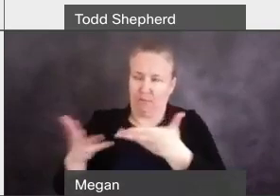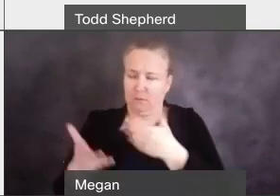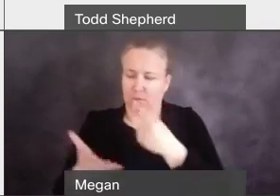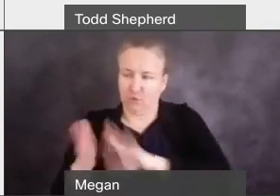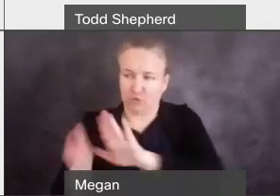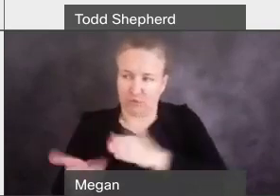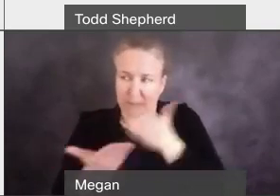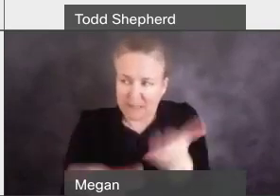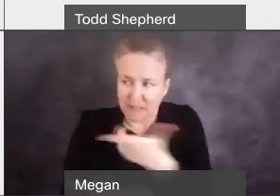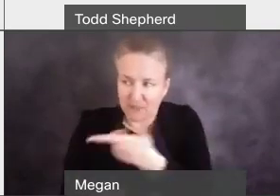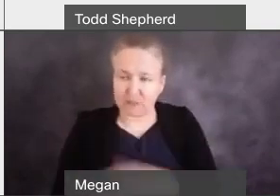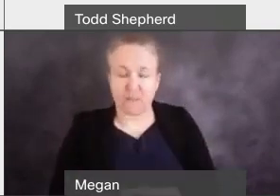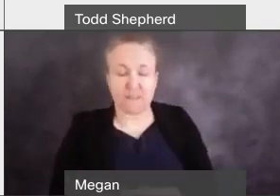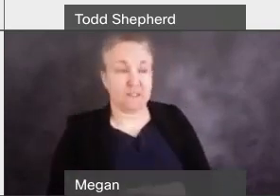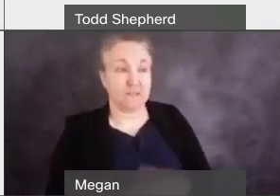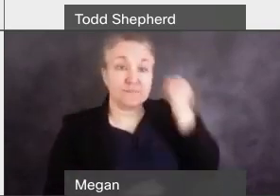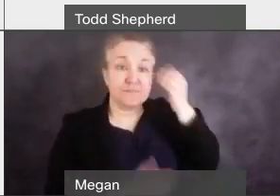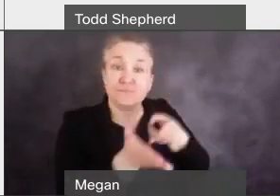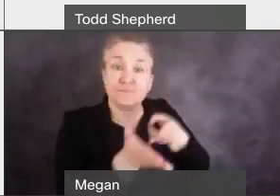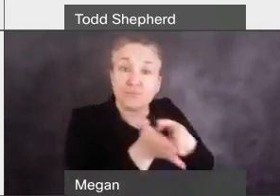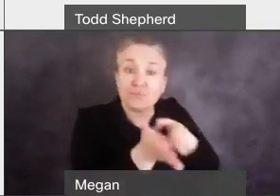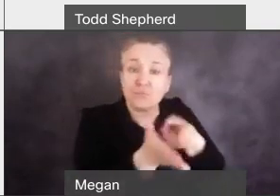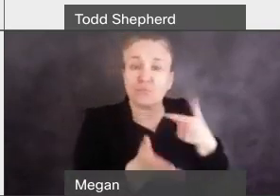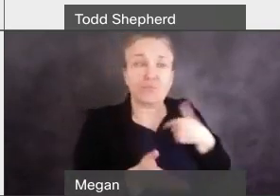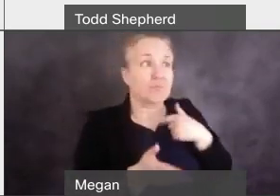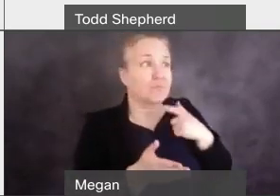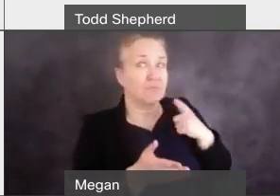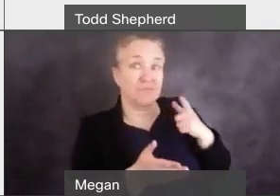[Commissioner Arkoosh] You know, I have to be totally honest. I haven't been paying that much attention to the rest of